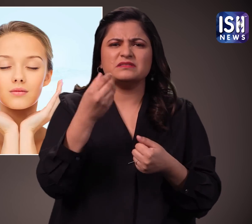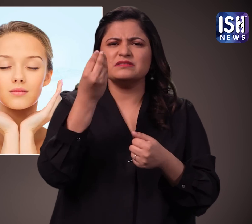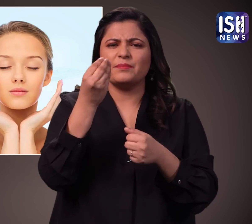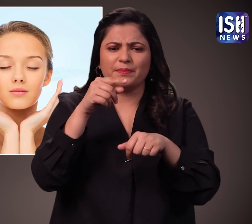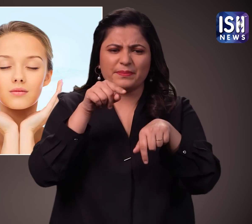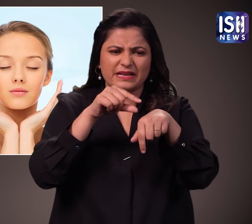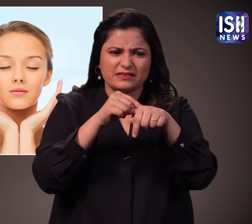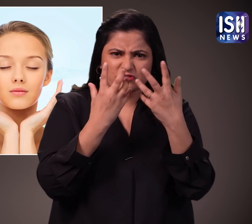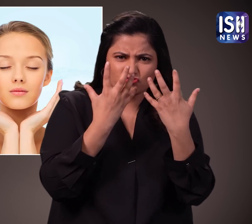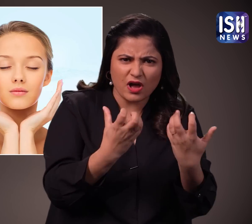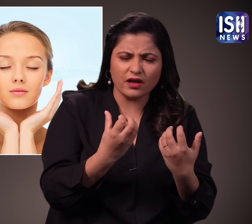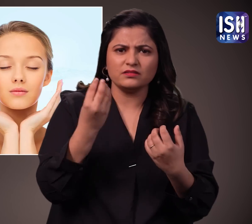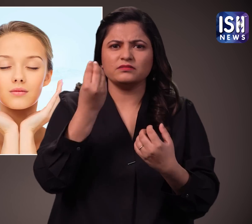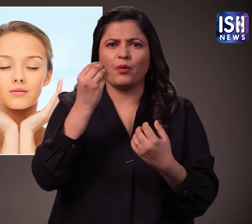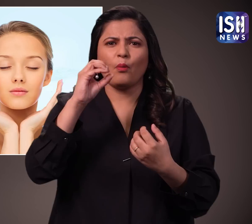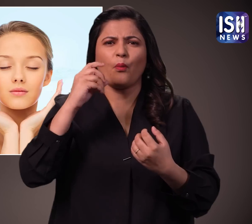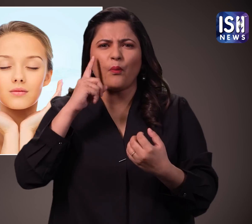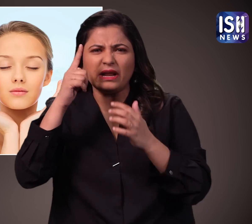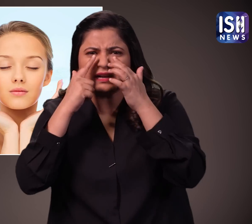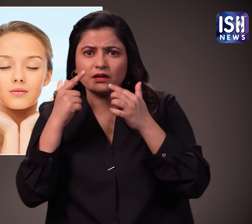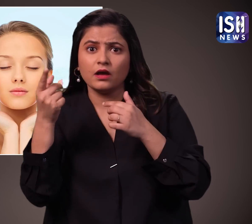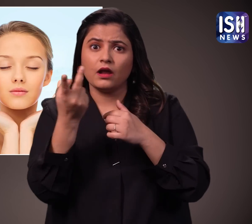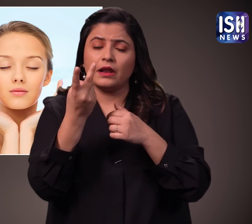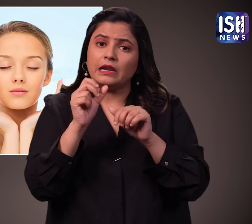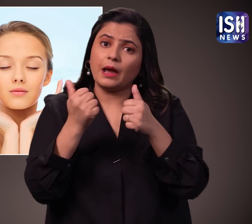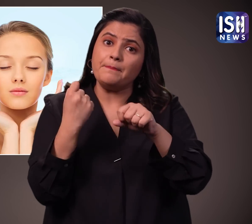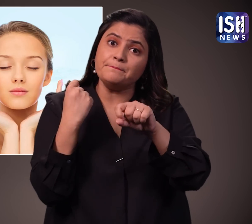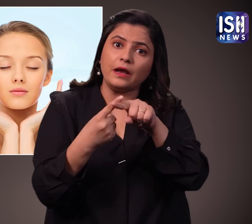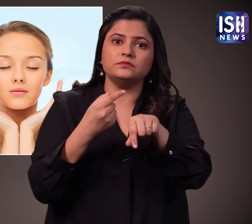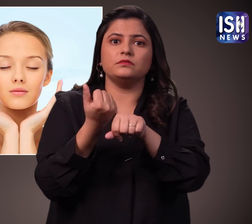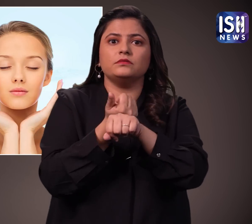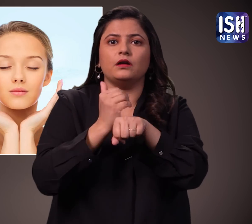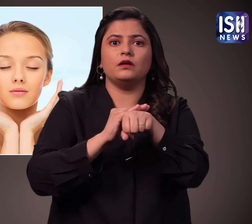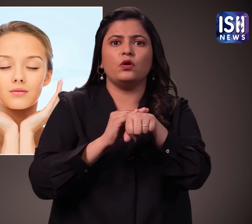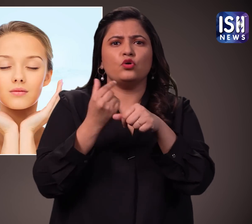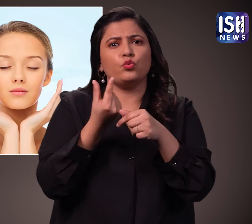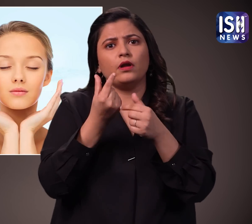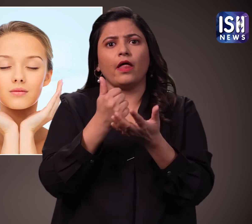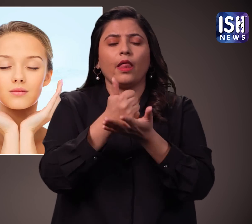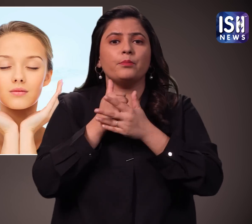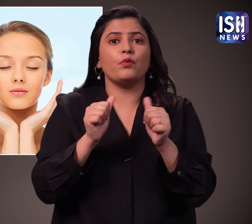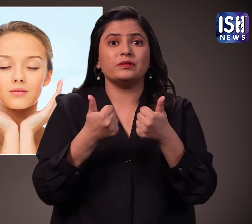Some skin is dry and some are oily but applying ghee balances it and makes all skin types healthy.